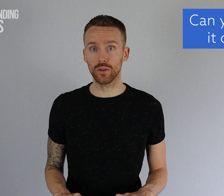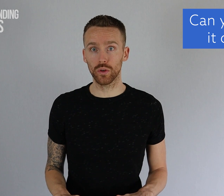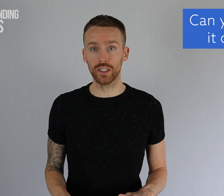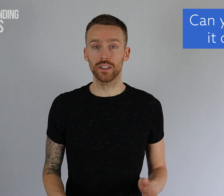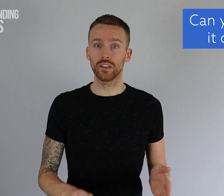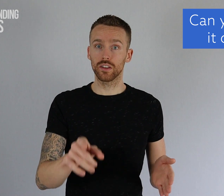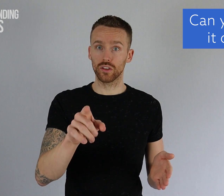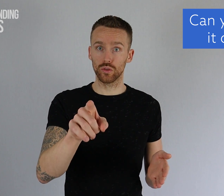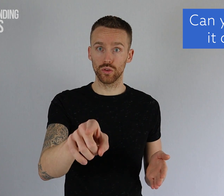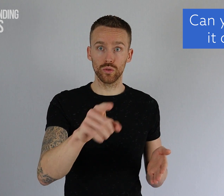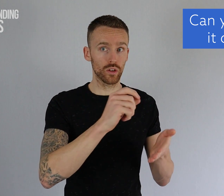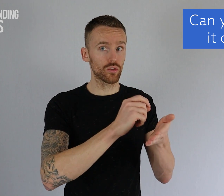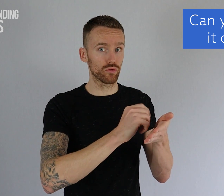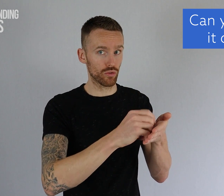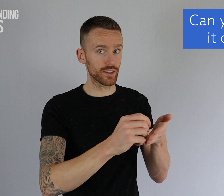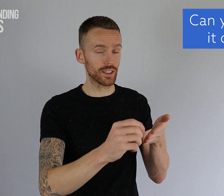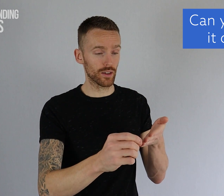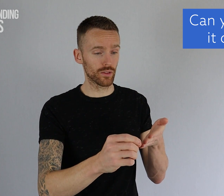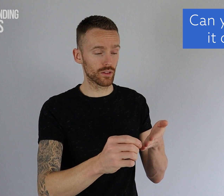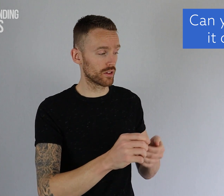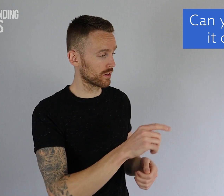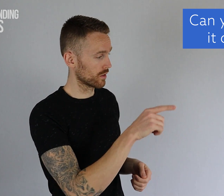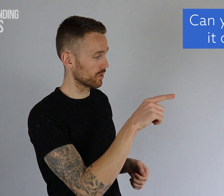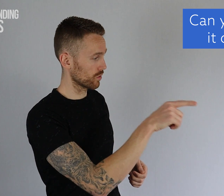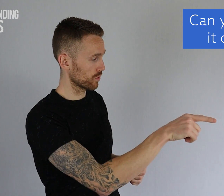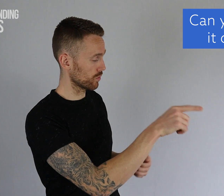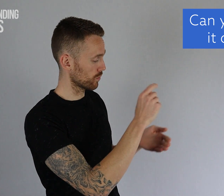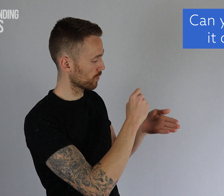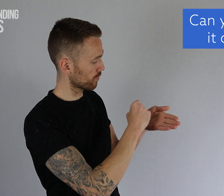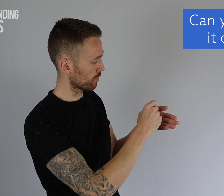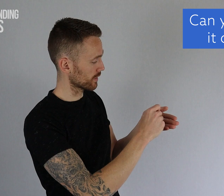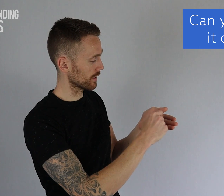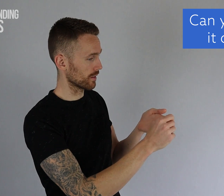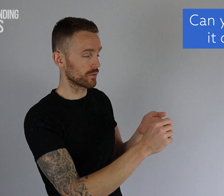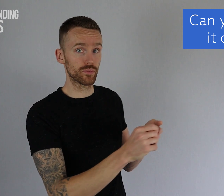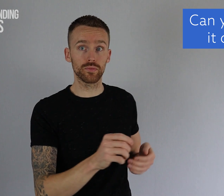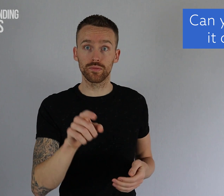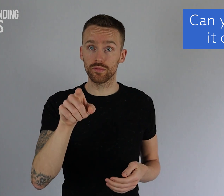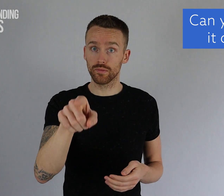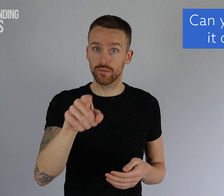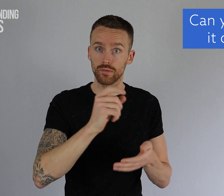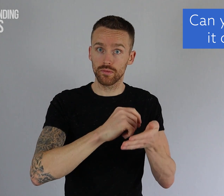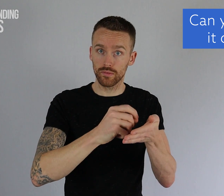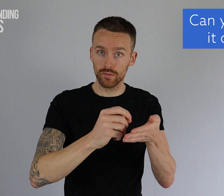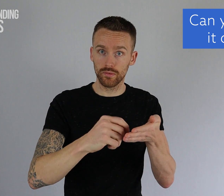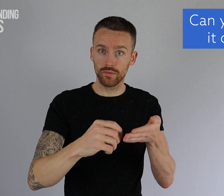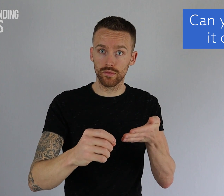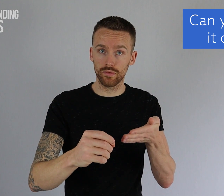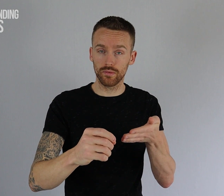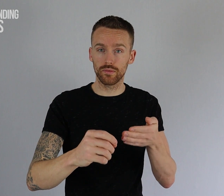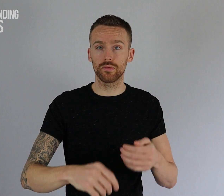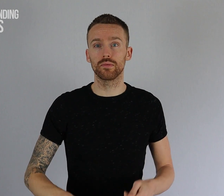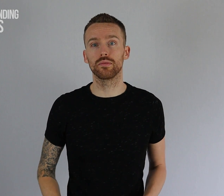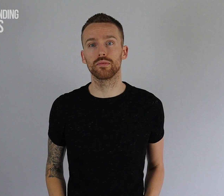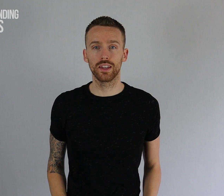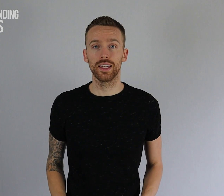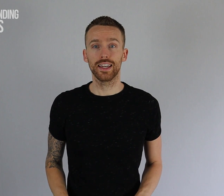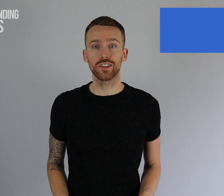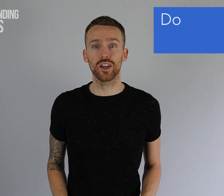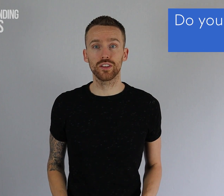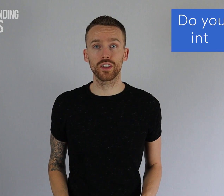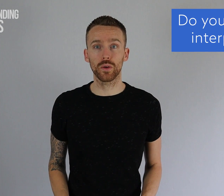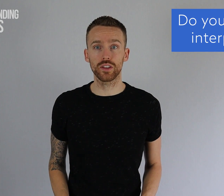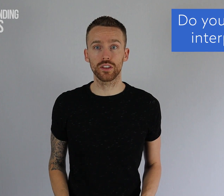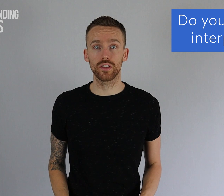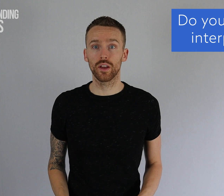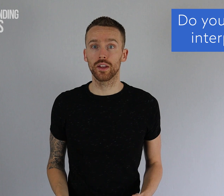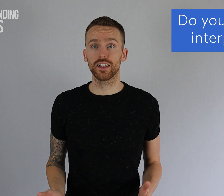isn't, don't worry. So you write it down. You write it down. In certain situations,